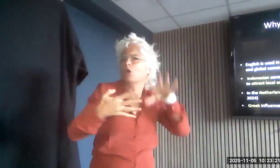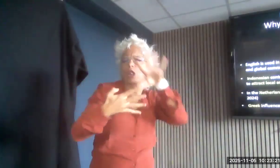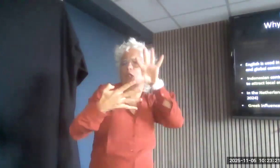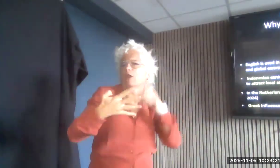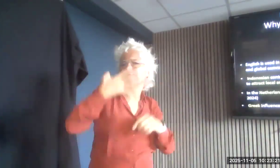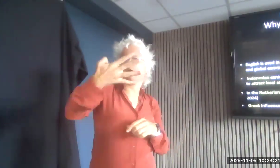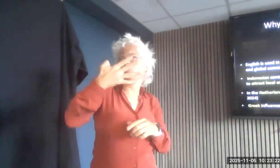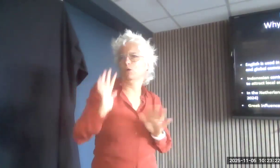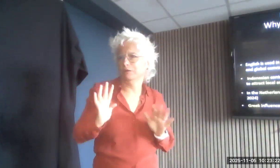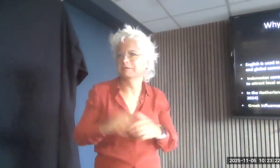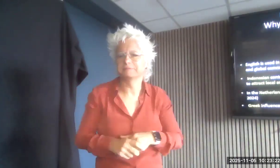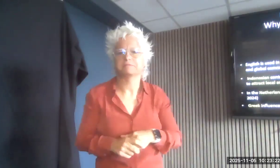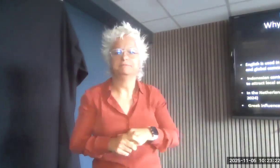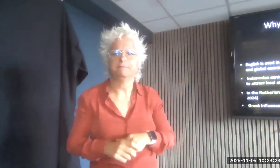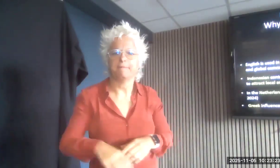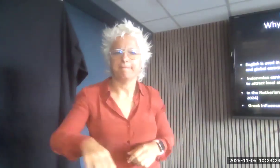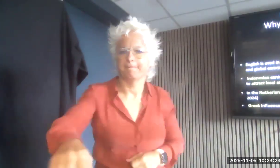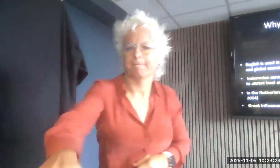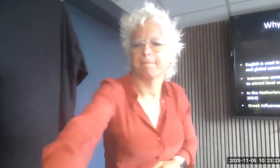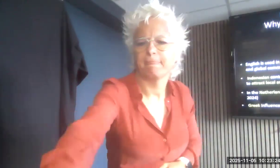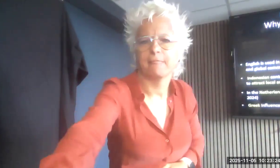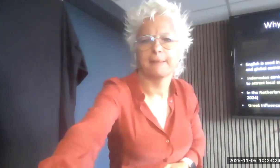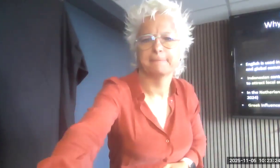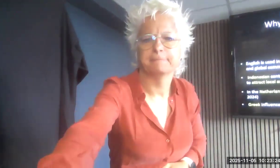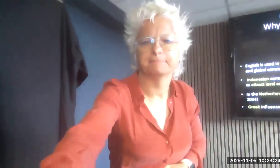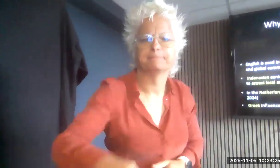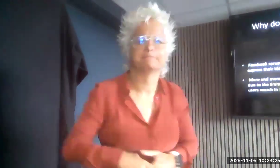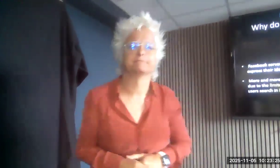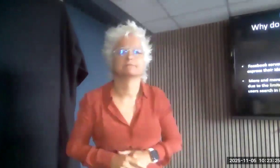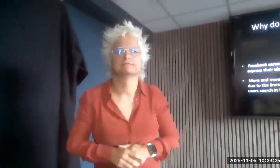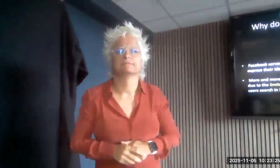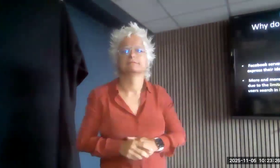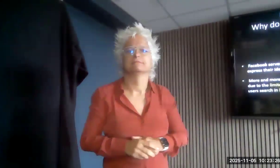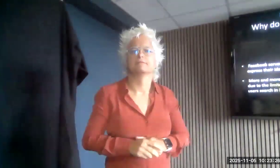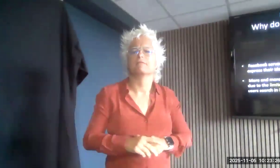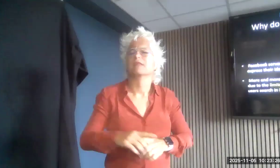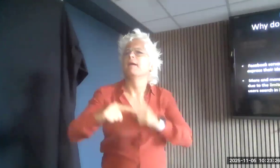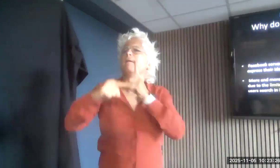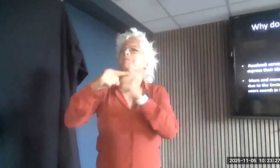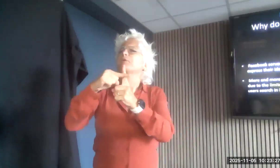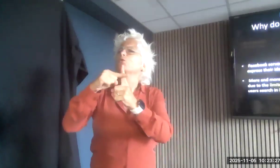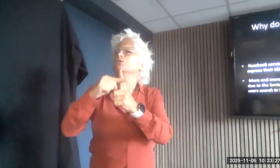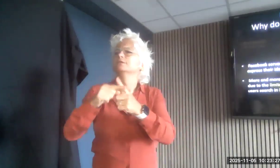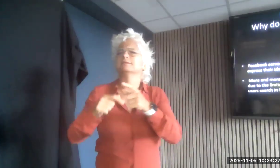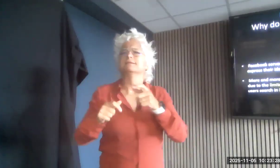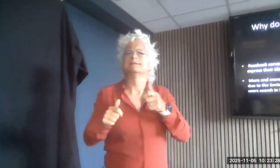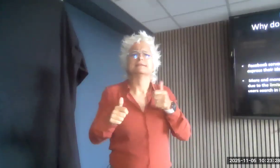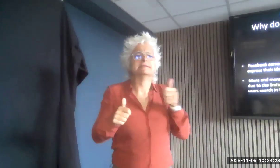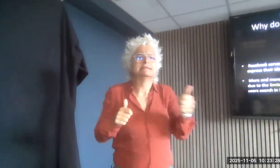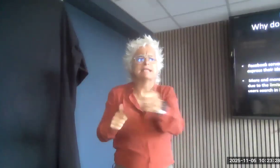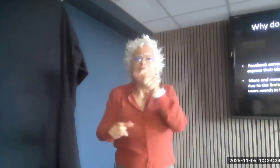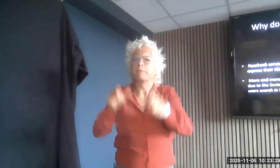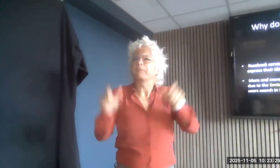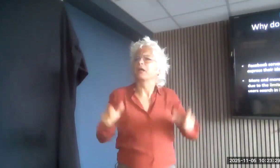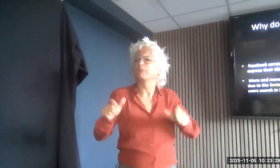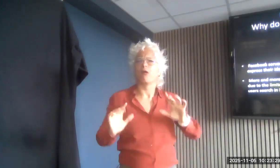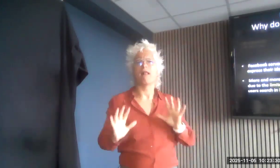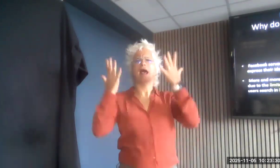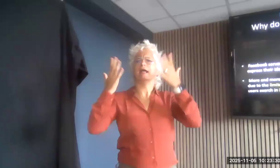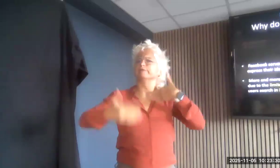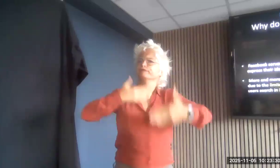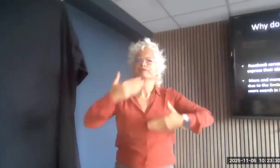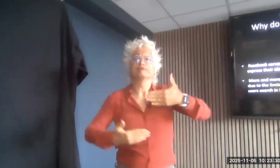A common conception that? People will be, able to access things in English, there's a wider reach that's attainable using that? This, language on social media.